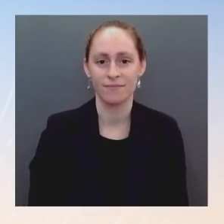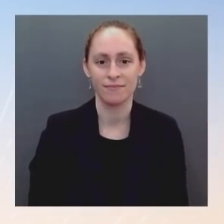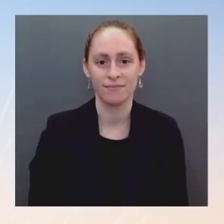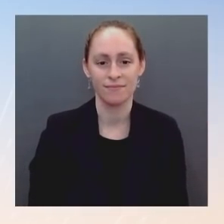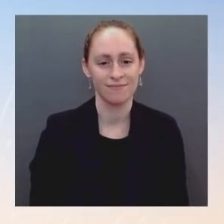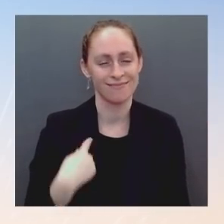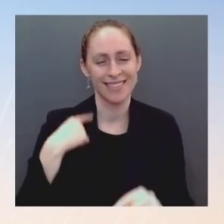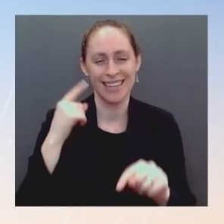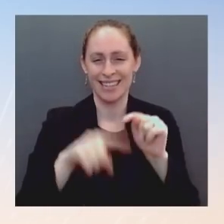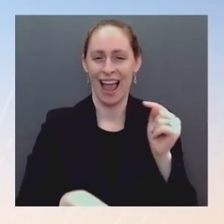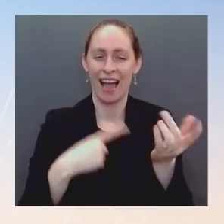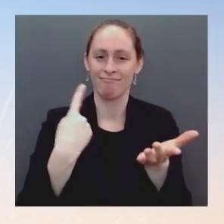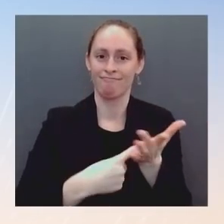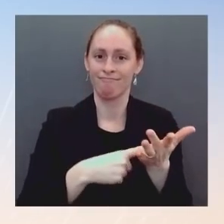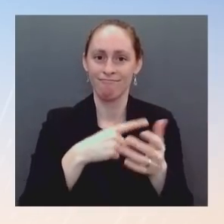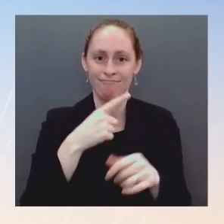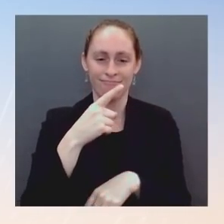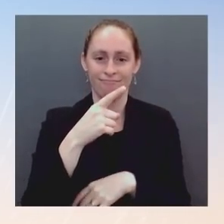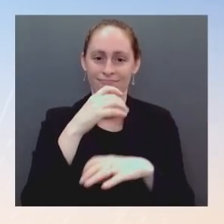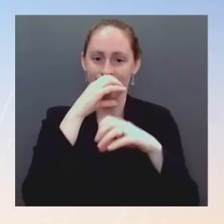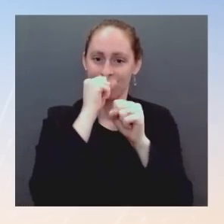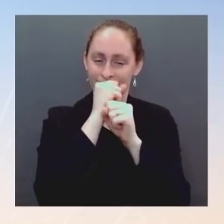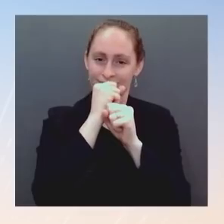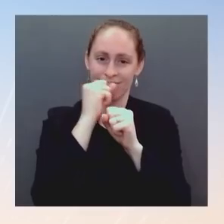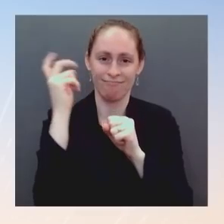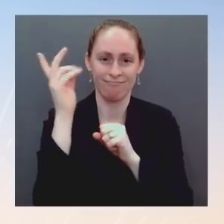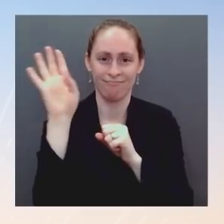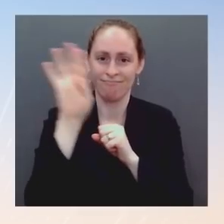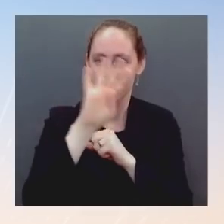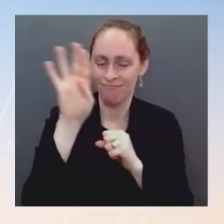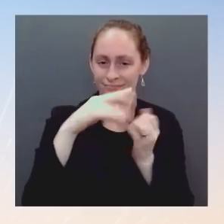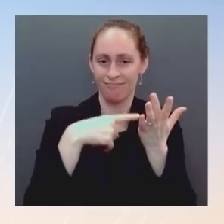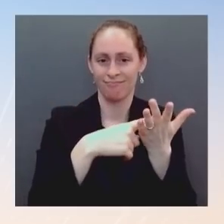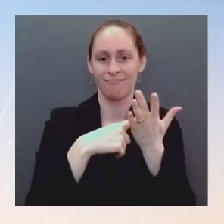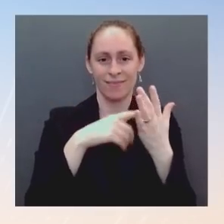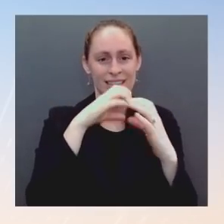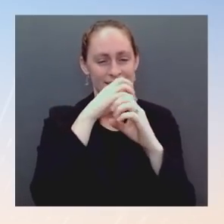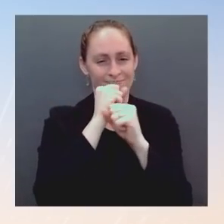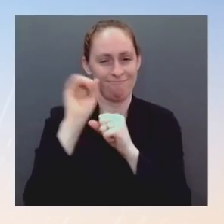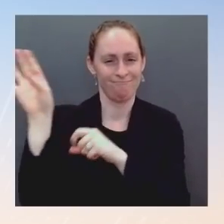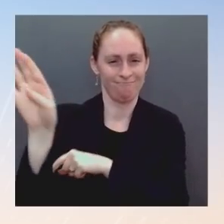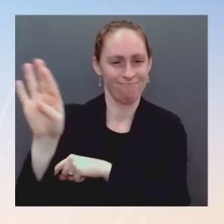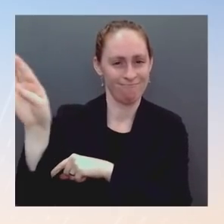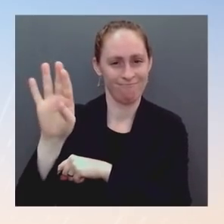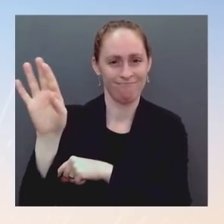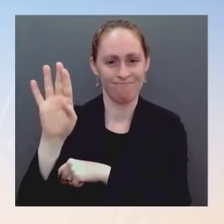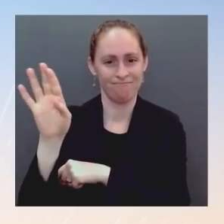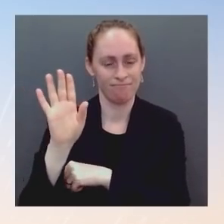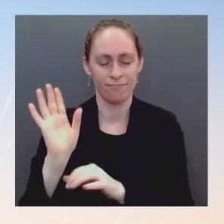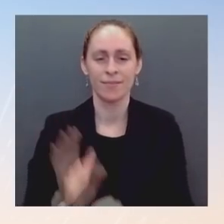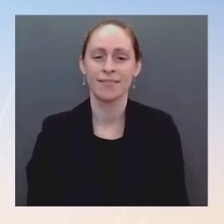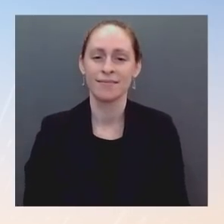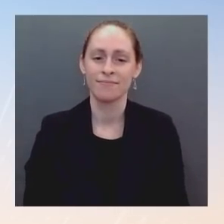I will say that there are -- is still a great deal of interest; passion, I might say; and advocacy on the Hill